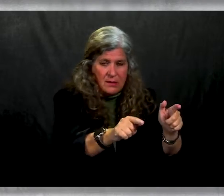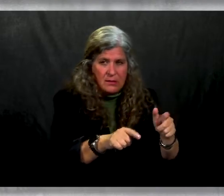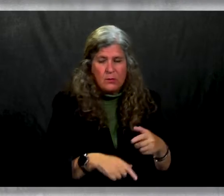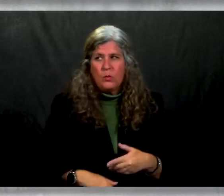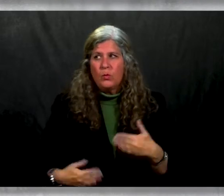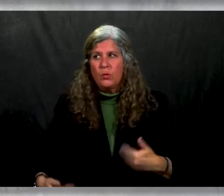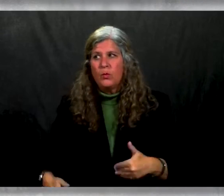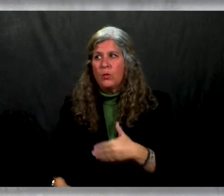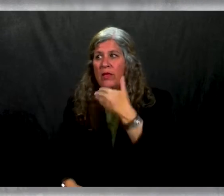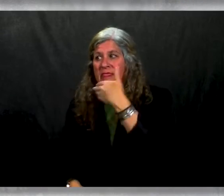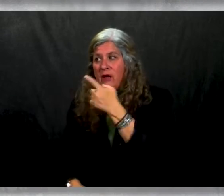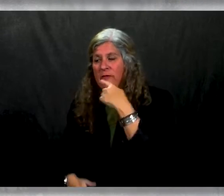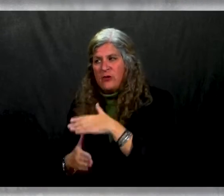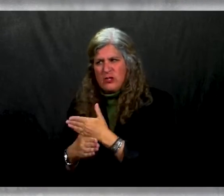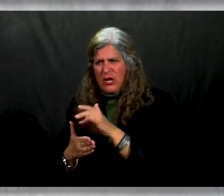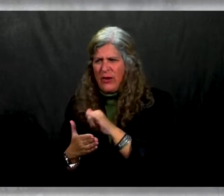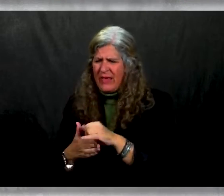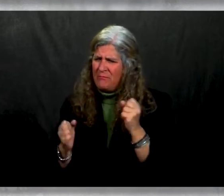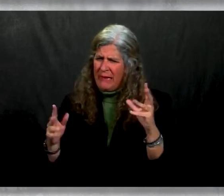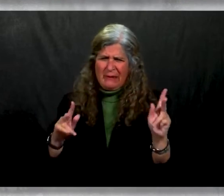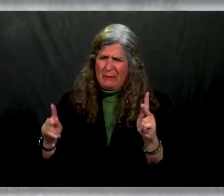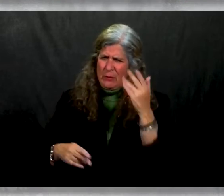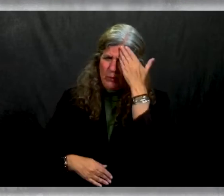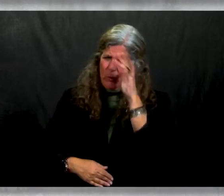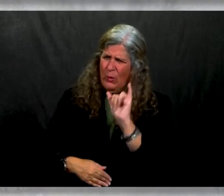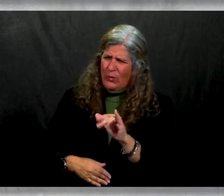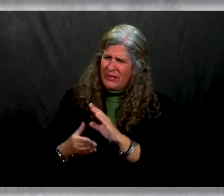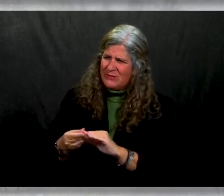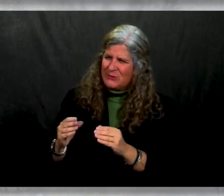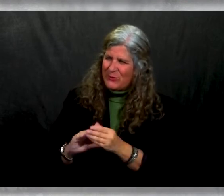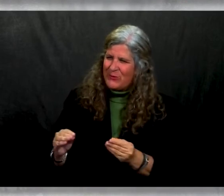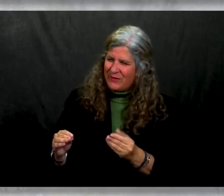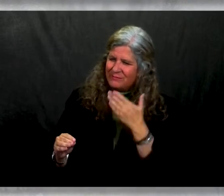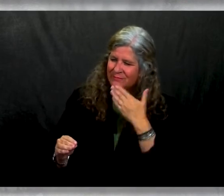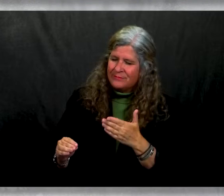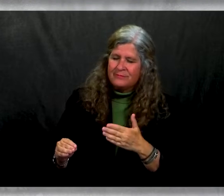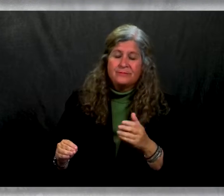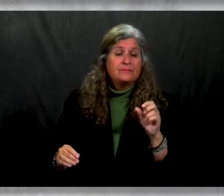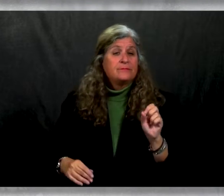of this lesser known Holocaust history. Another step in the Nazis process to separate